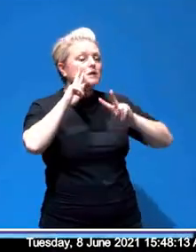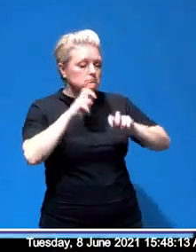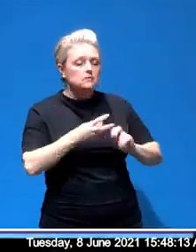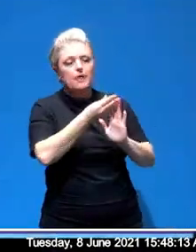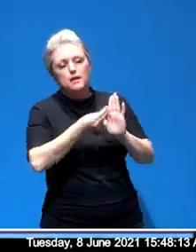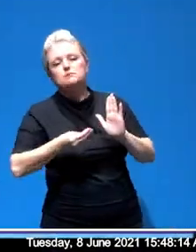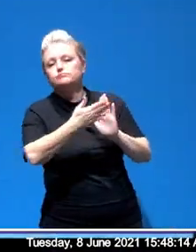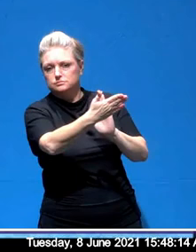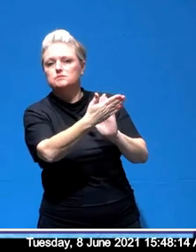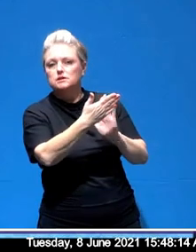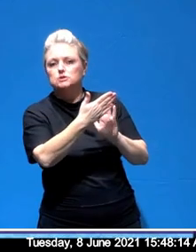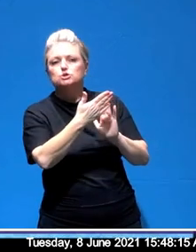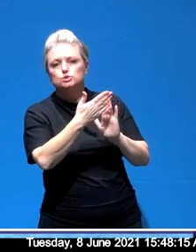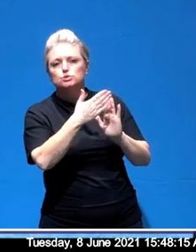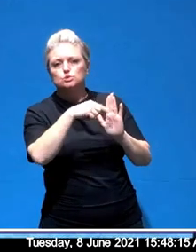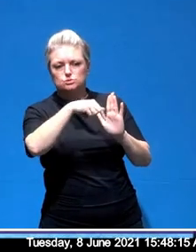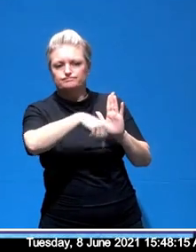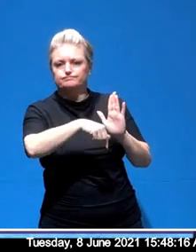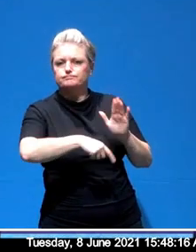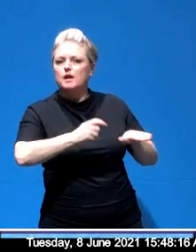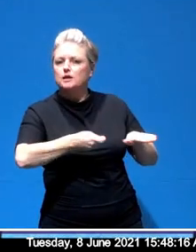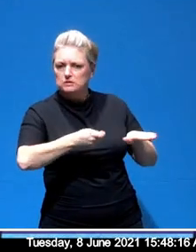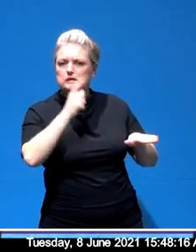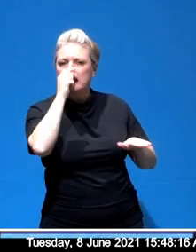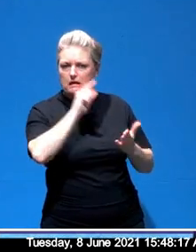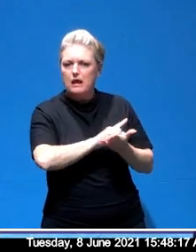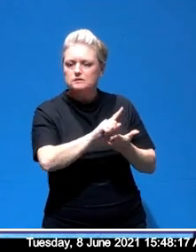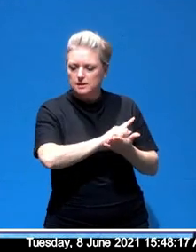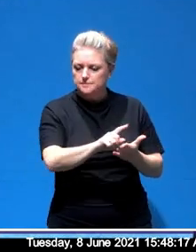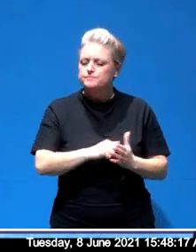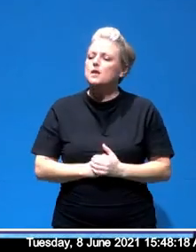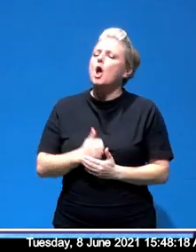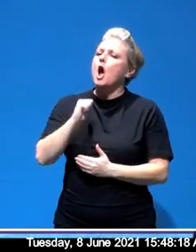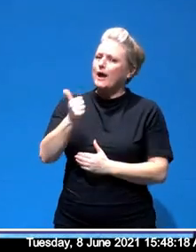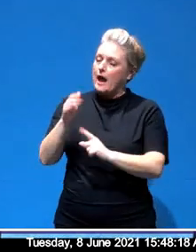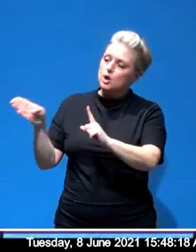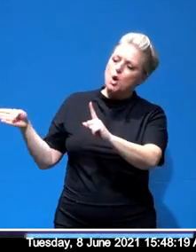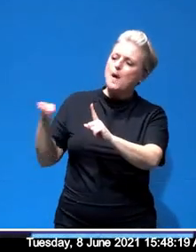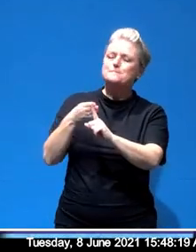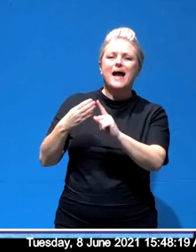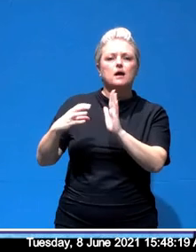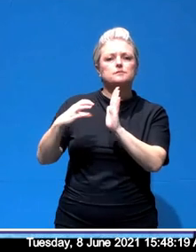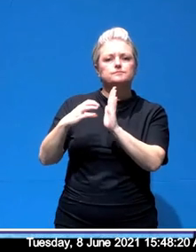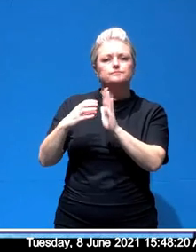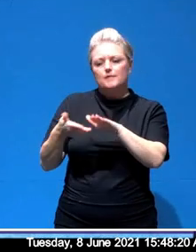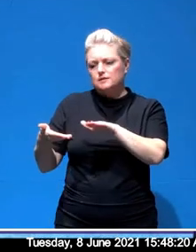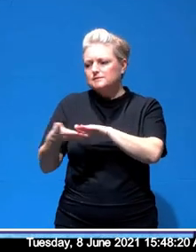I also wanted to understand, going back to tab 86, this is the